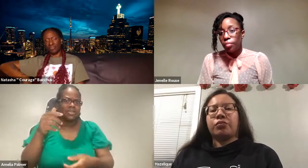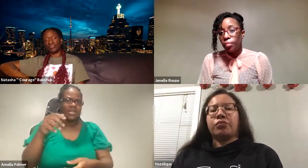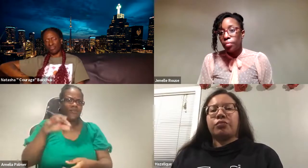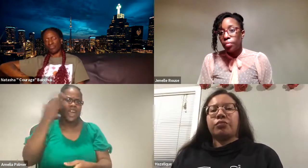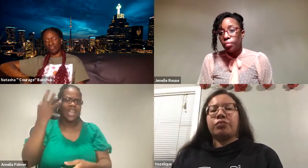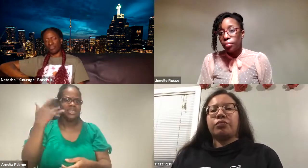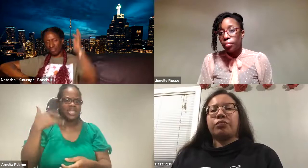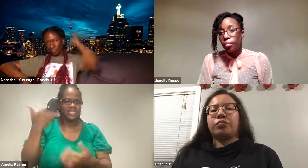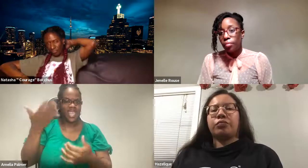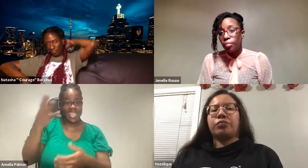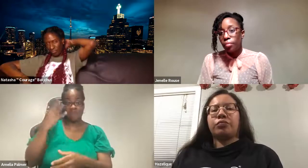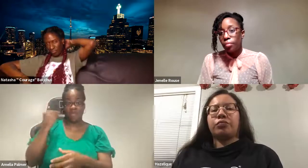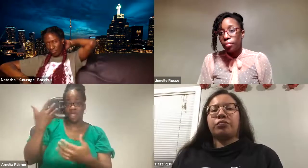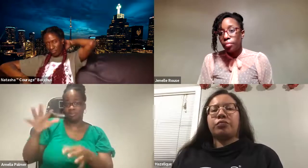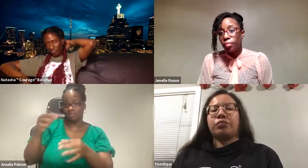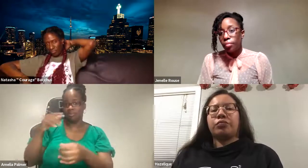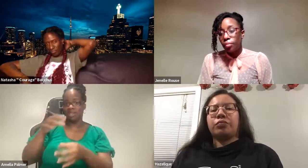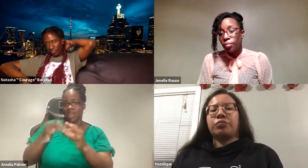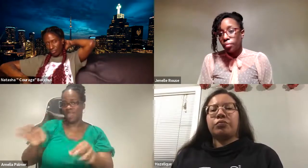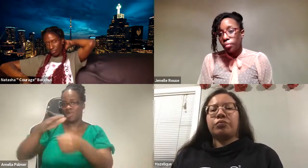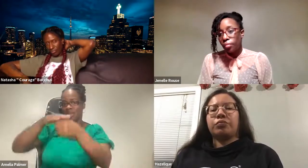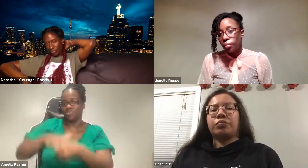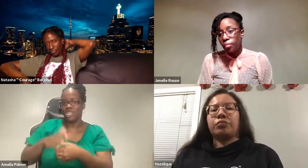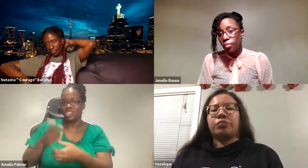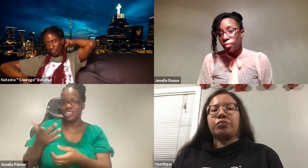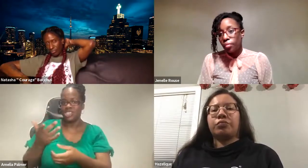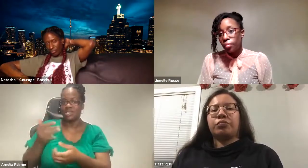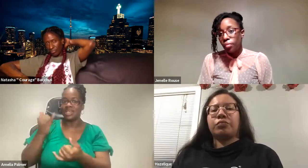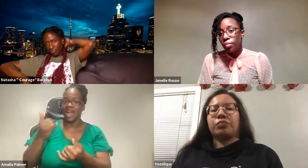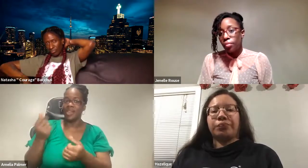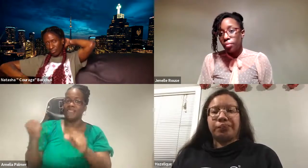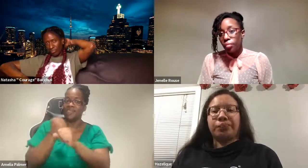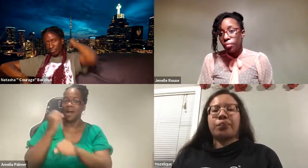and english has become the dominant majority or in some provinces french is the dominant and then